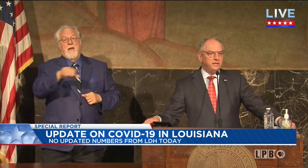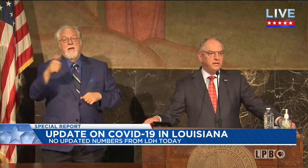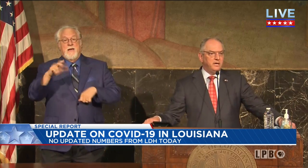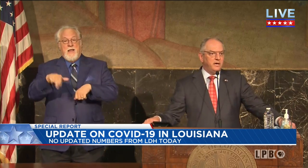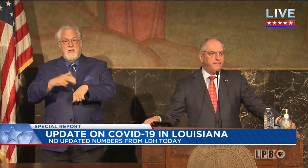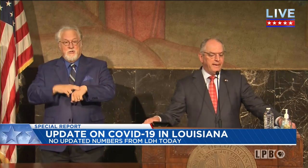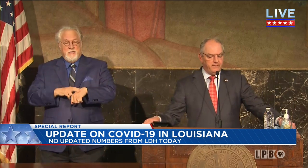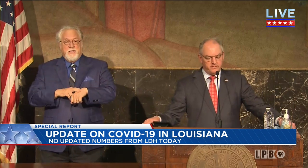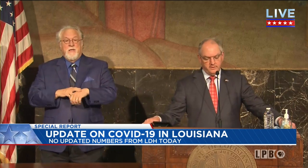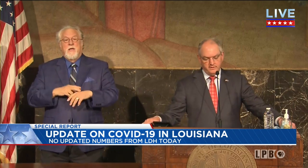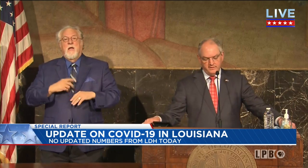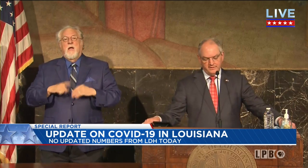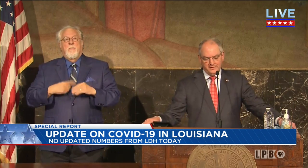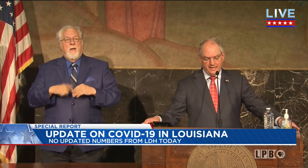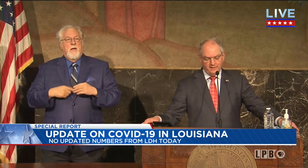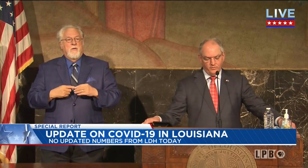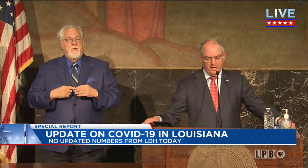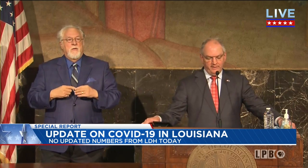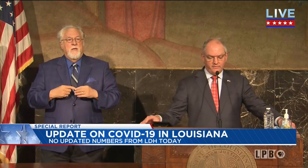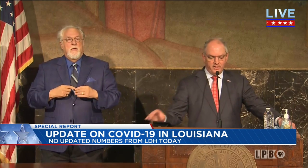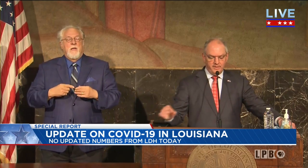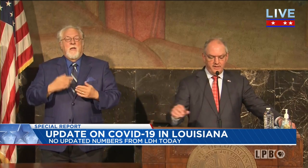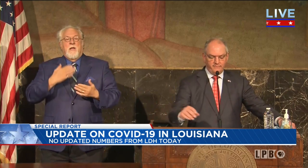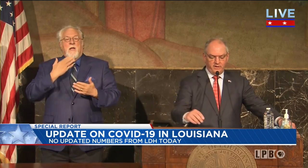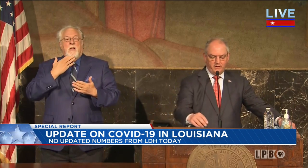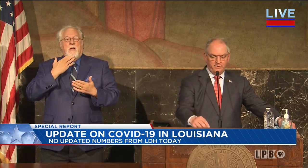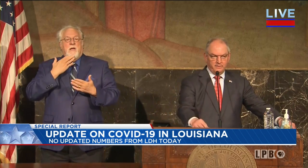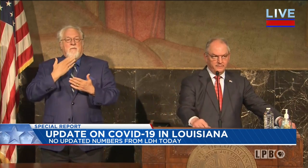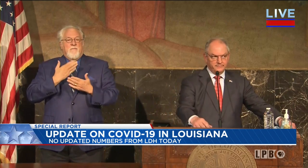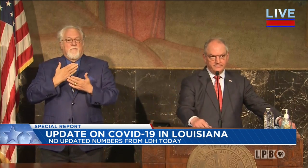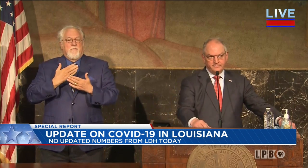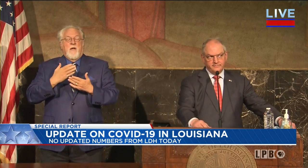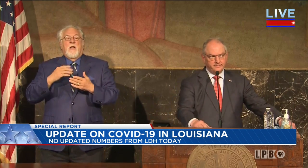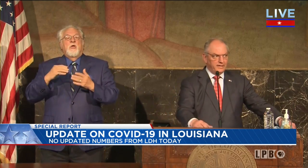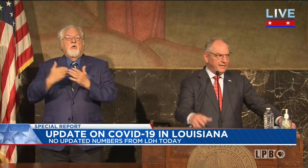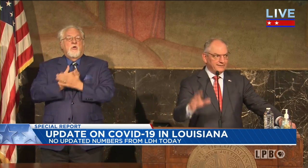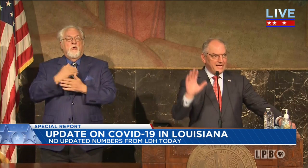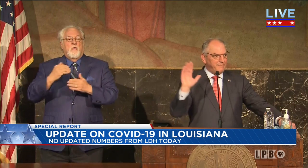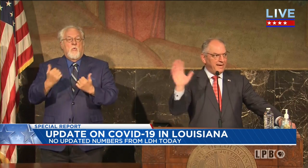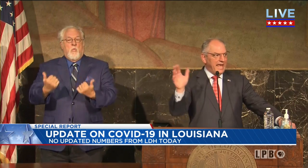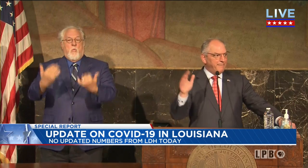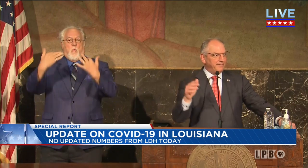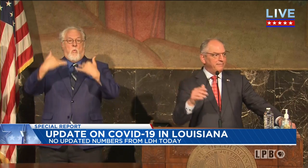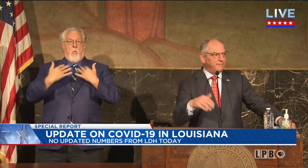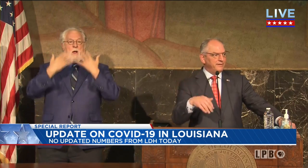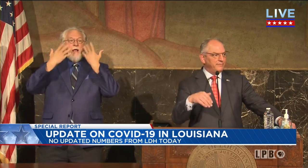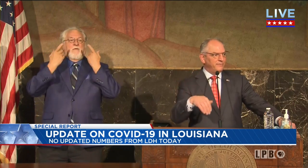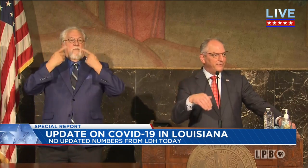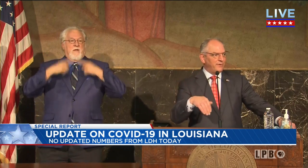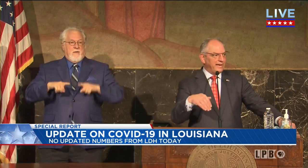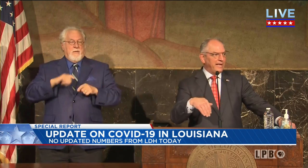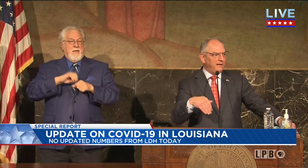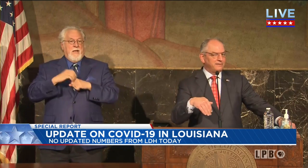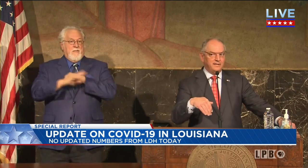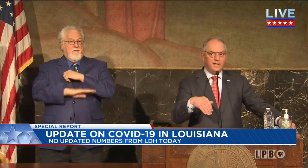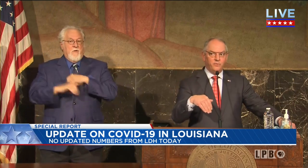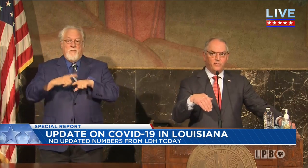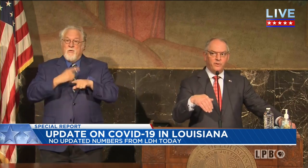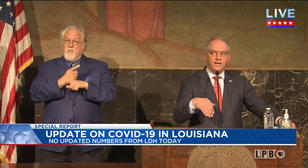I POINT THIS OUT BECAUSE THERE'S A LOT OF TALK IN OUR STATE AND NATIONALLY ABOUT A SECOND WAVE